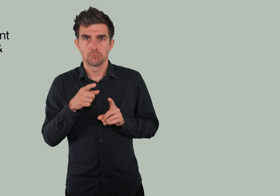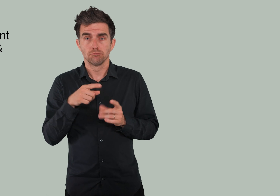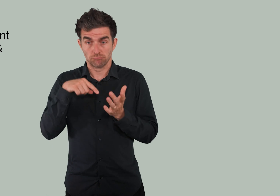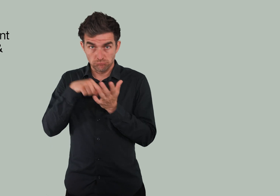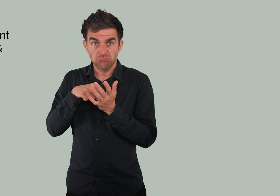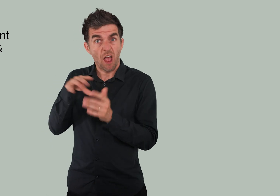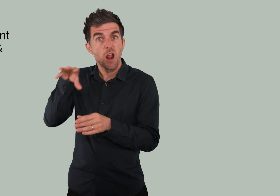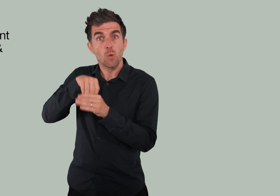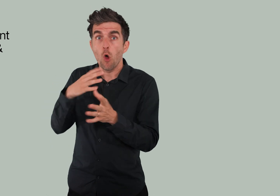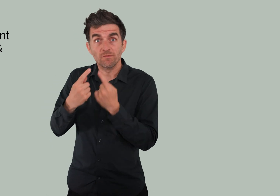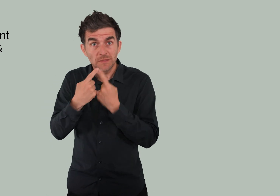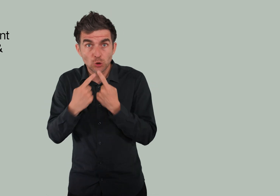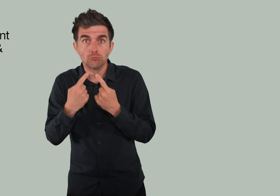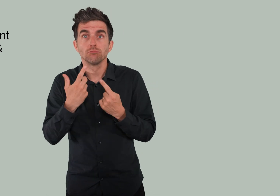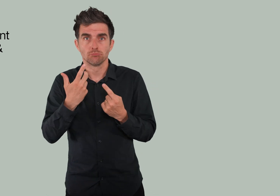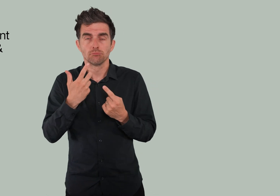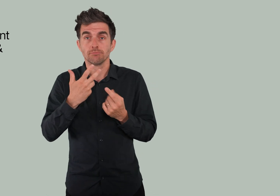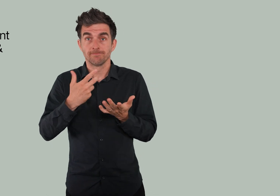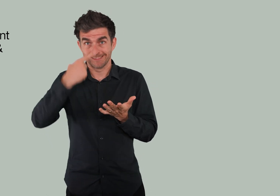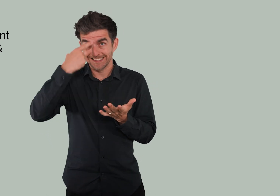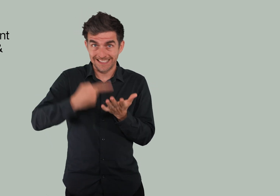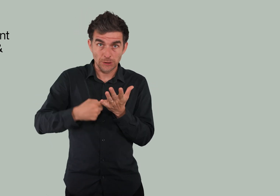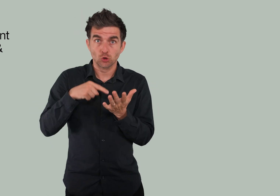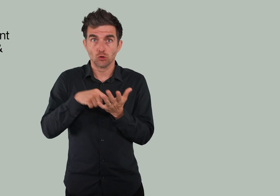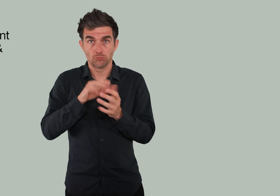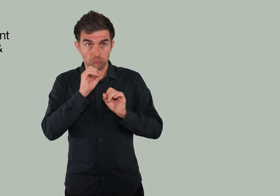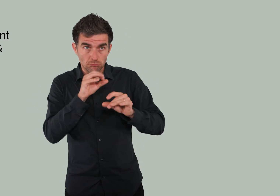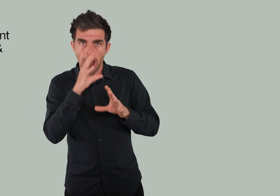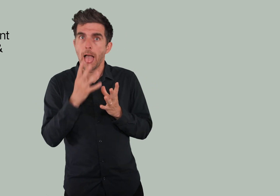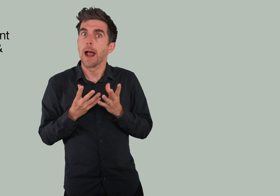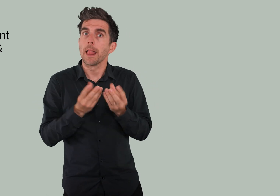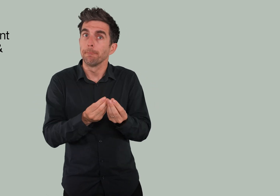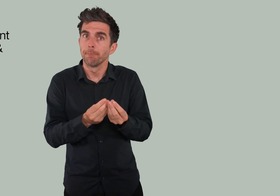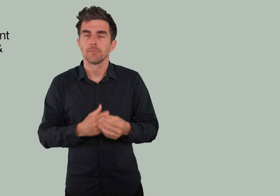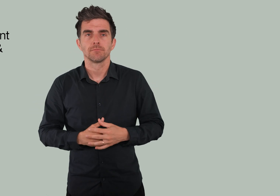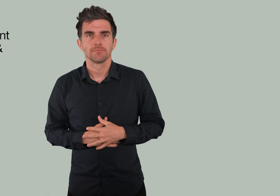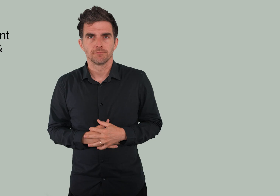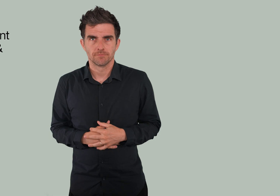they said including additional information with the decision letter could be helpful.